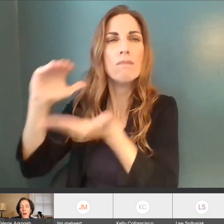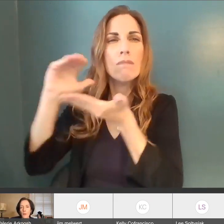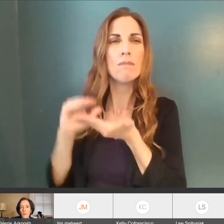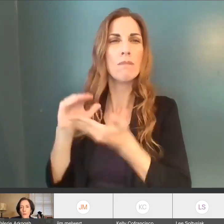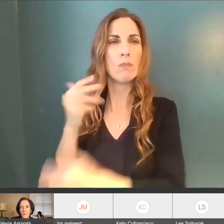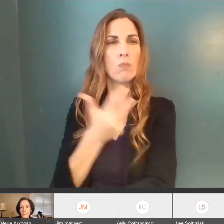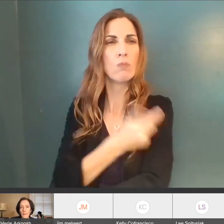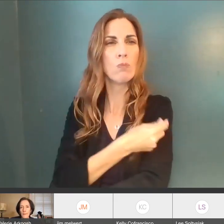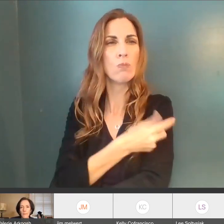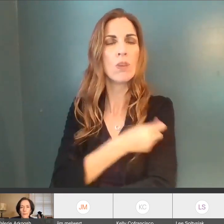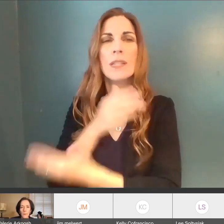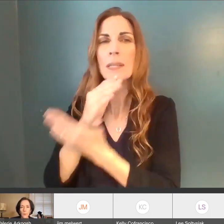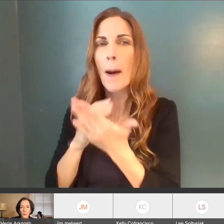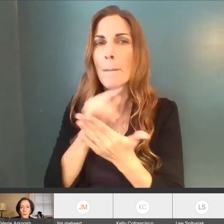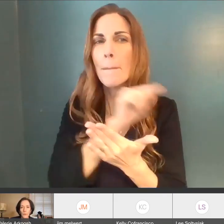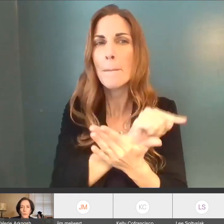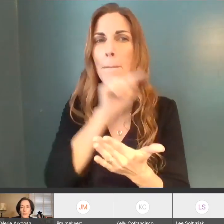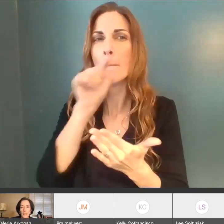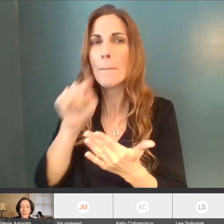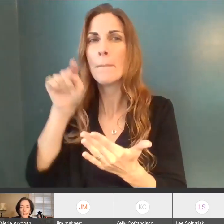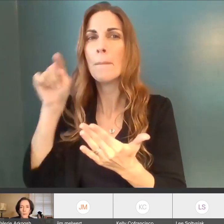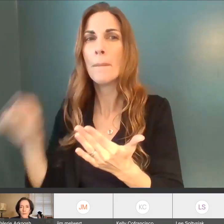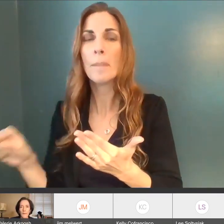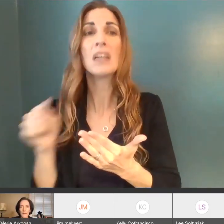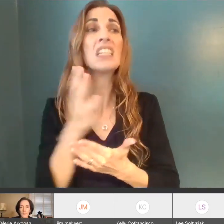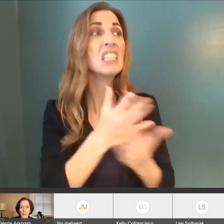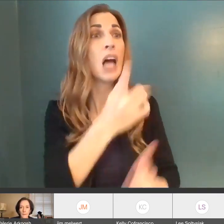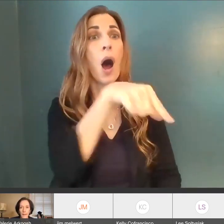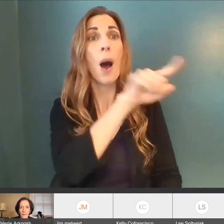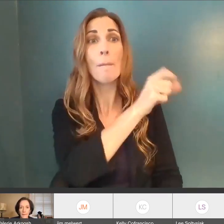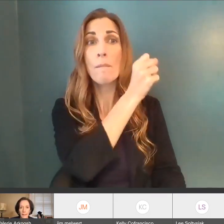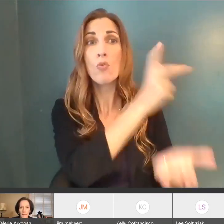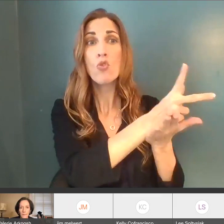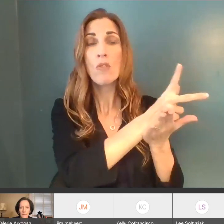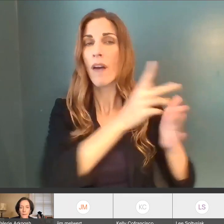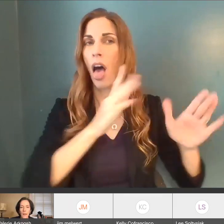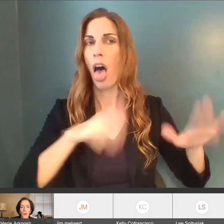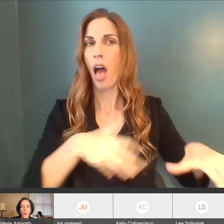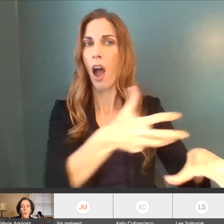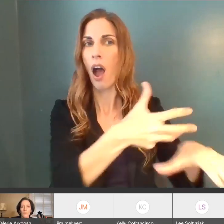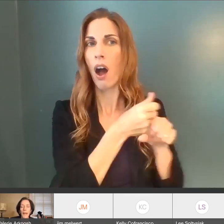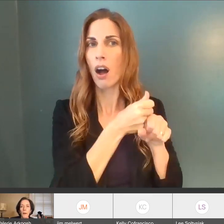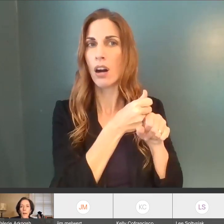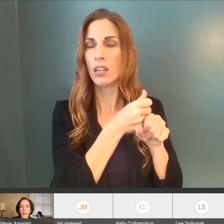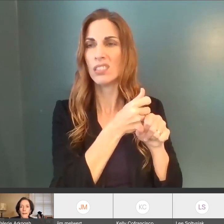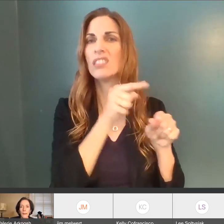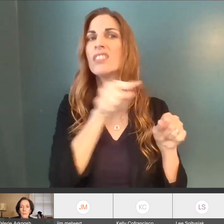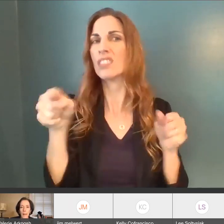Other pharmacies have been approved but not yet received any vaccine. We've now added a